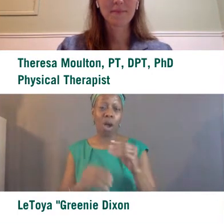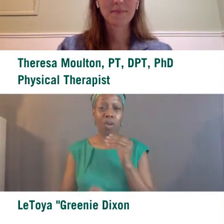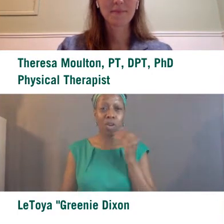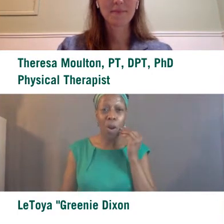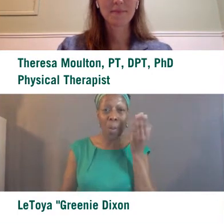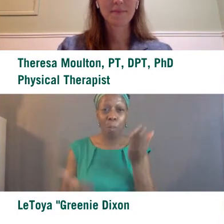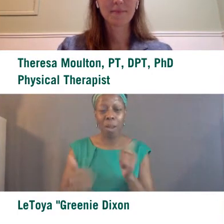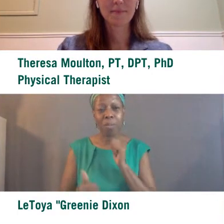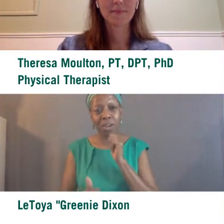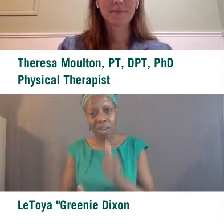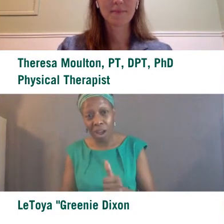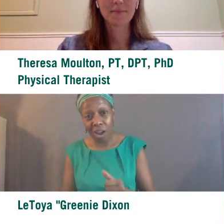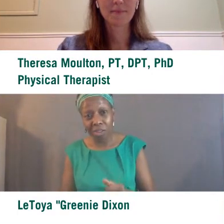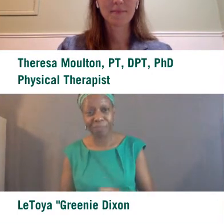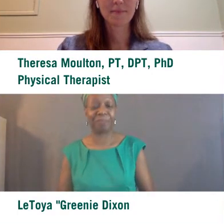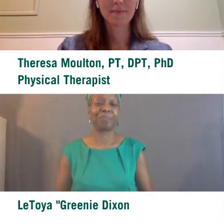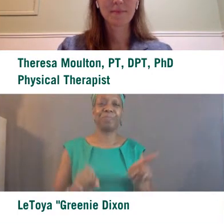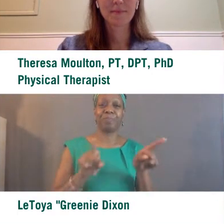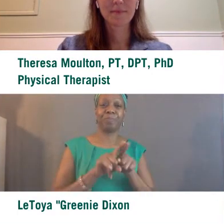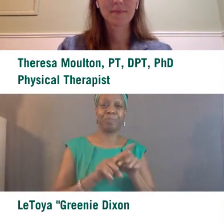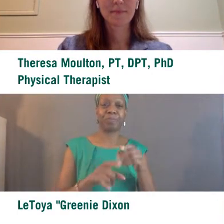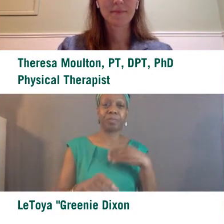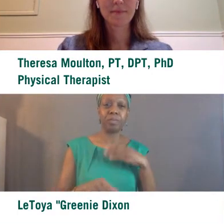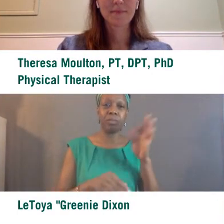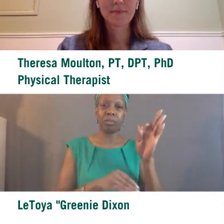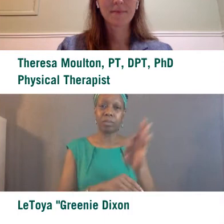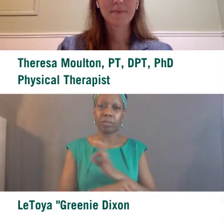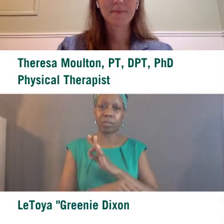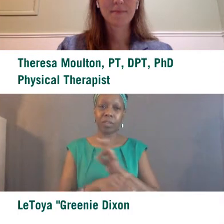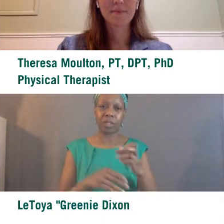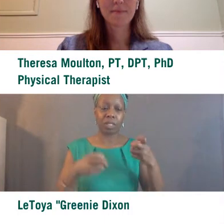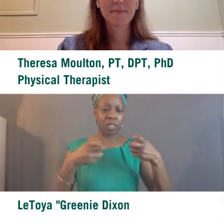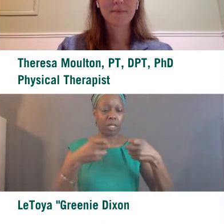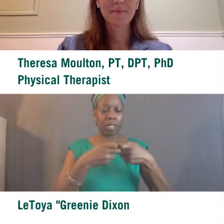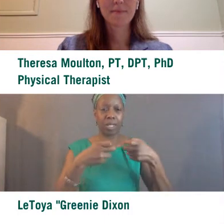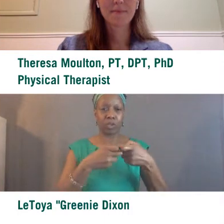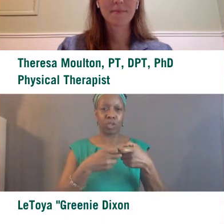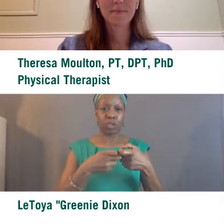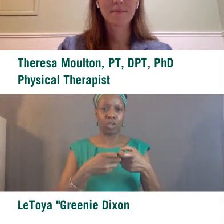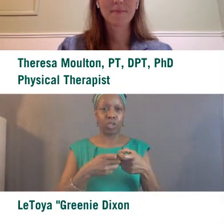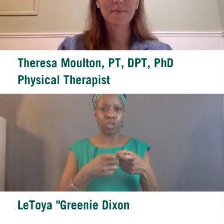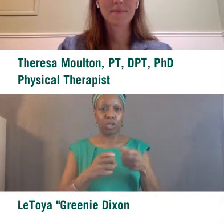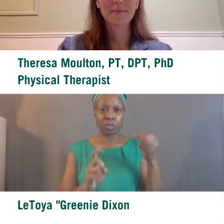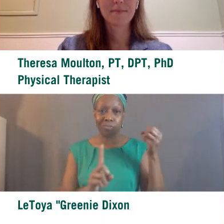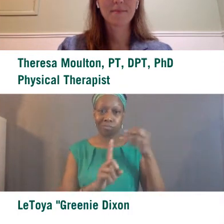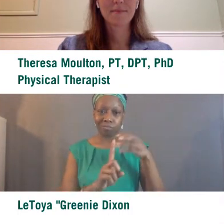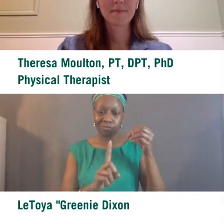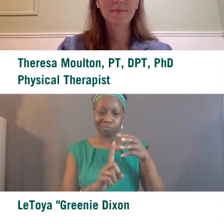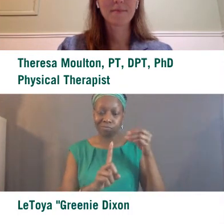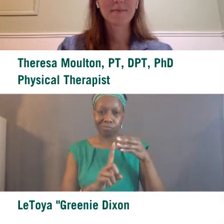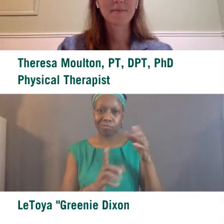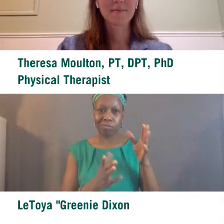So different devices that we can attach you to, to specifically target particular muscles in your legs